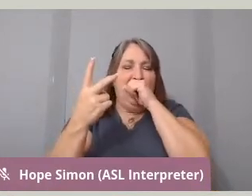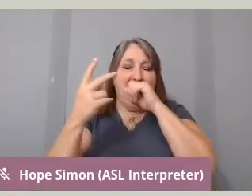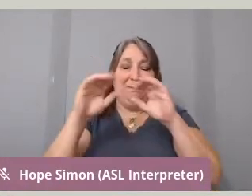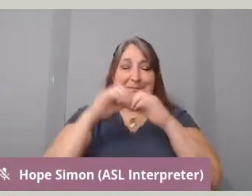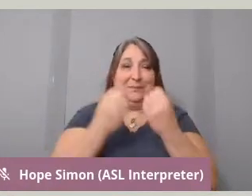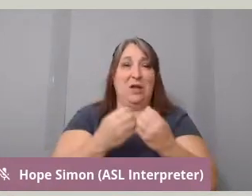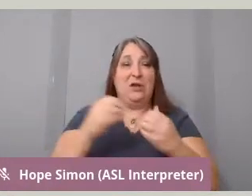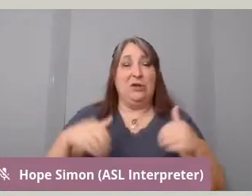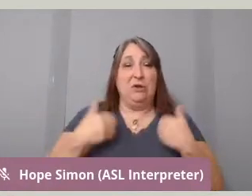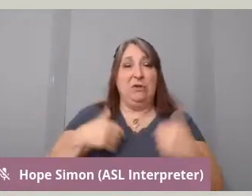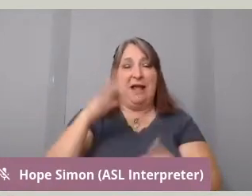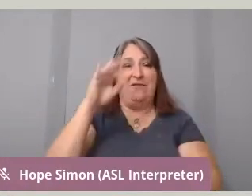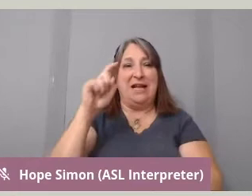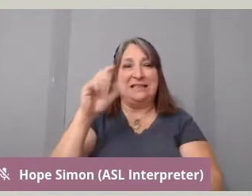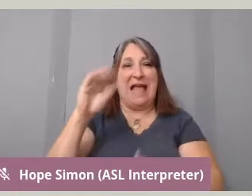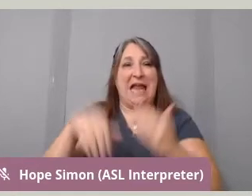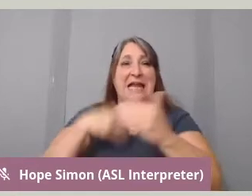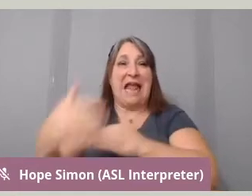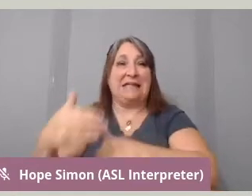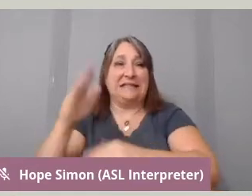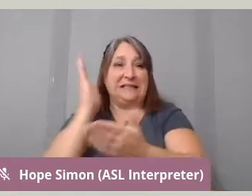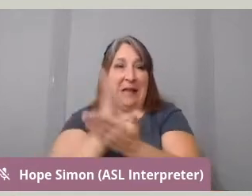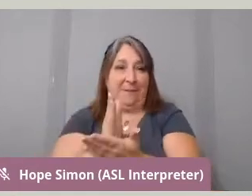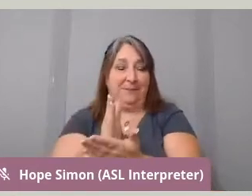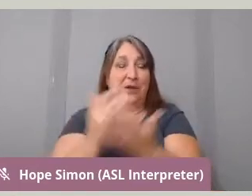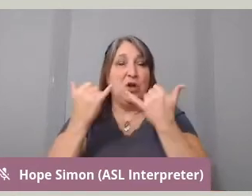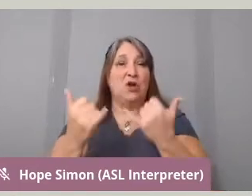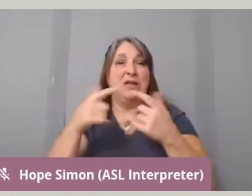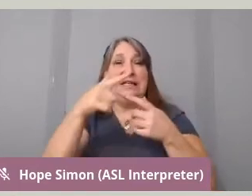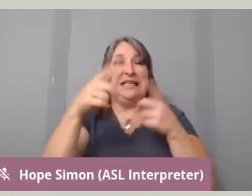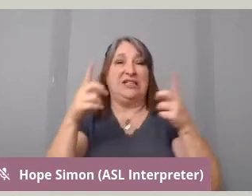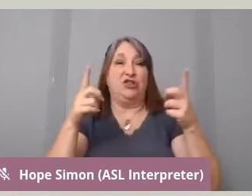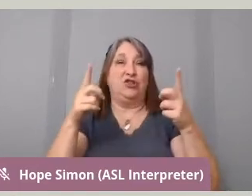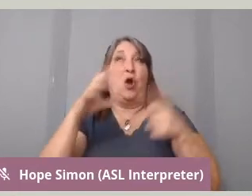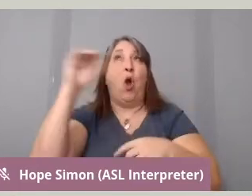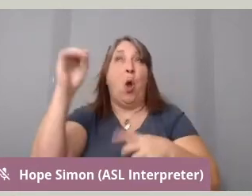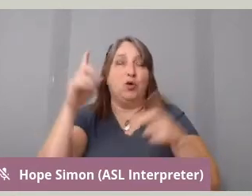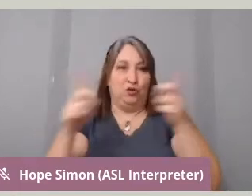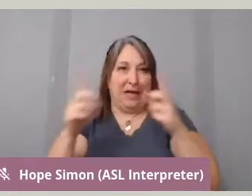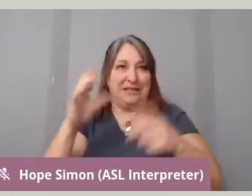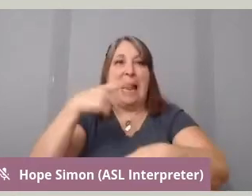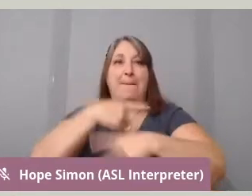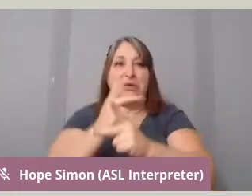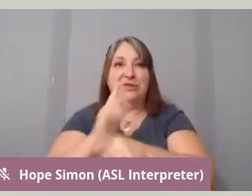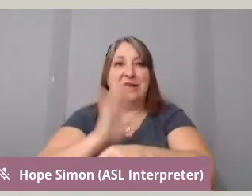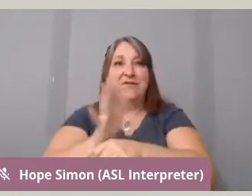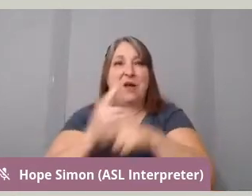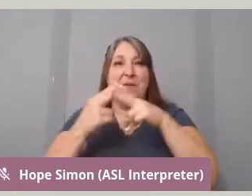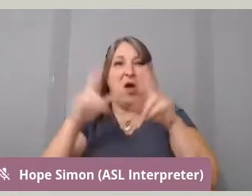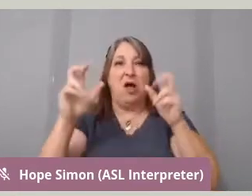And he's currently directing, co-directing and producing a film called "Out of the Muck."